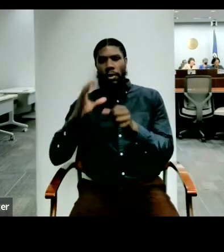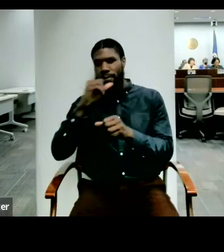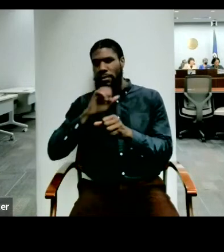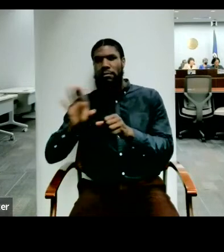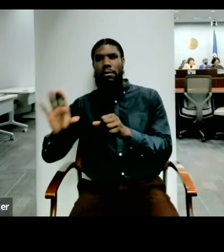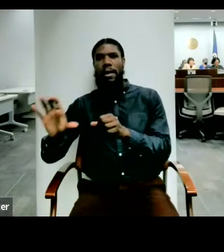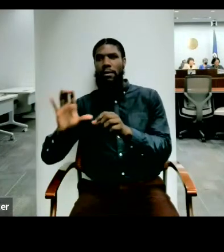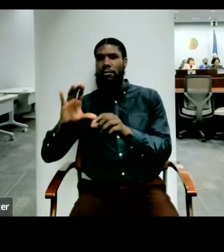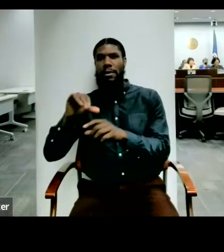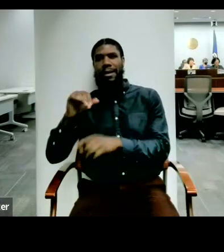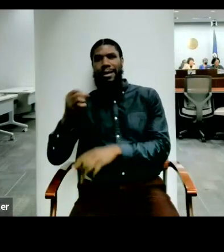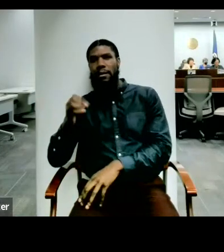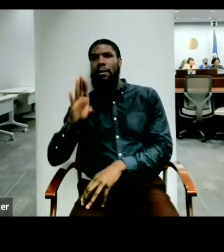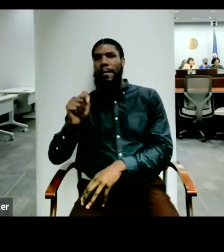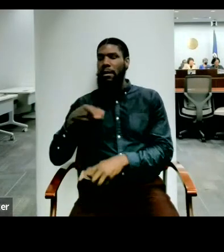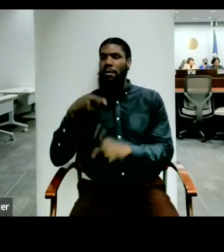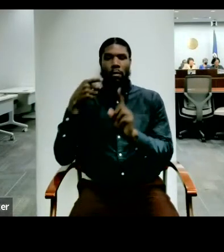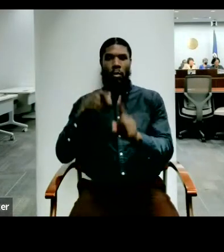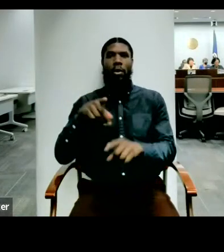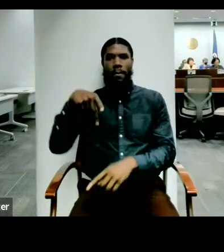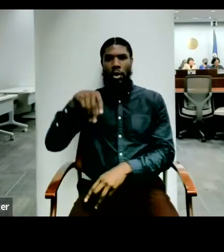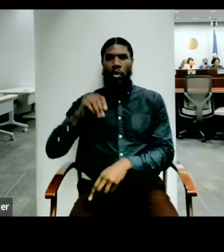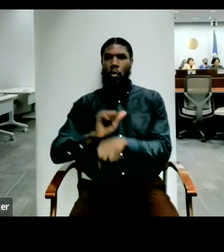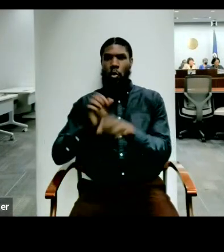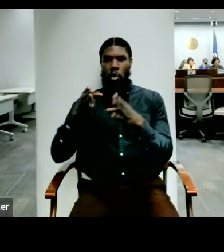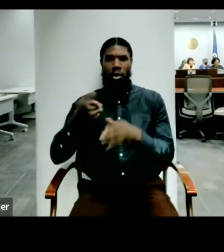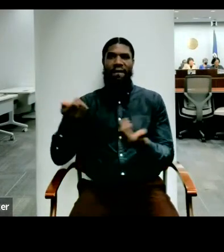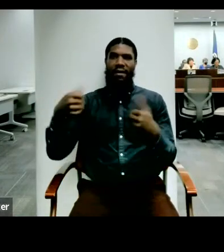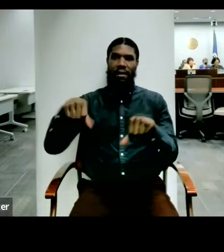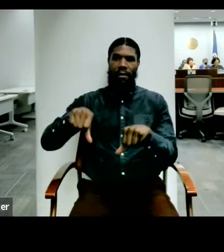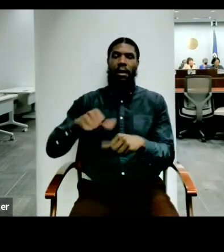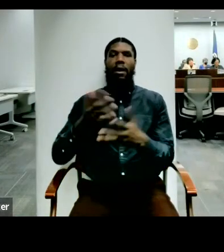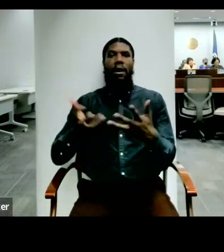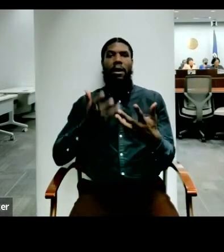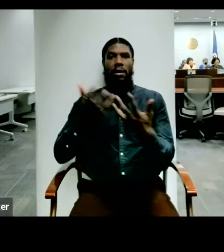a case where post office worker was denied an accommodation to observe the Sunday Sabbath,